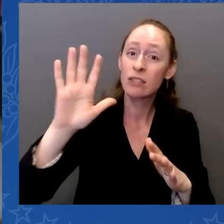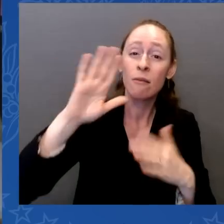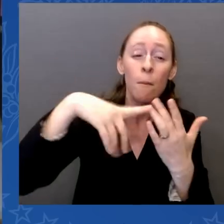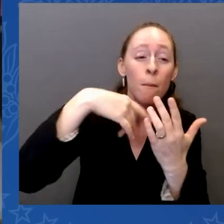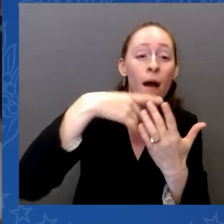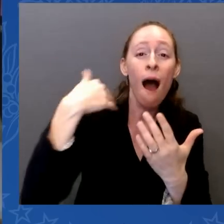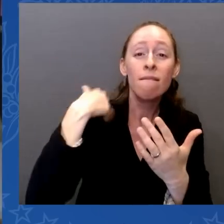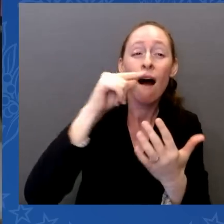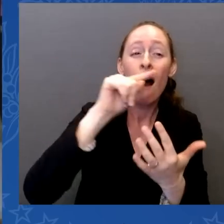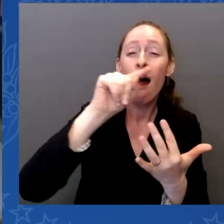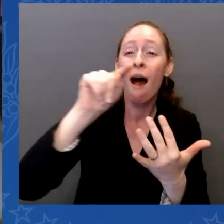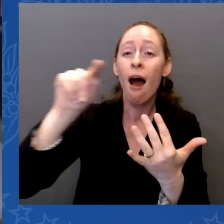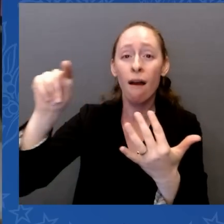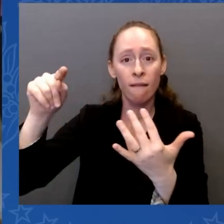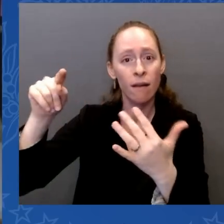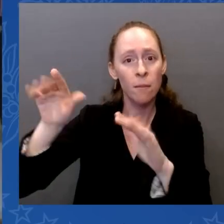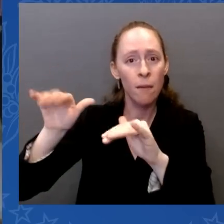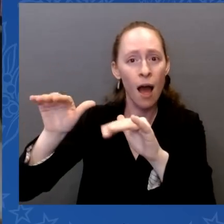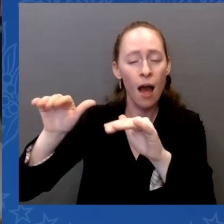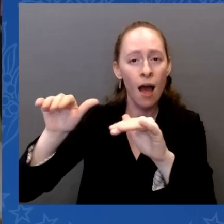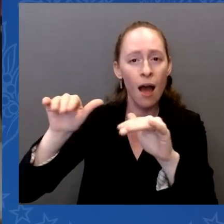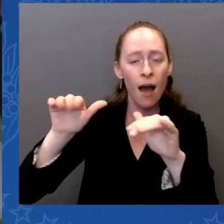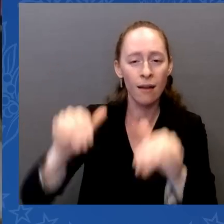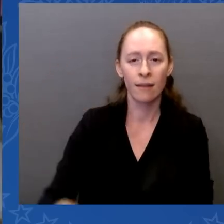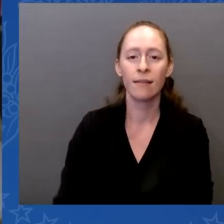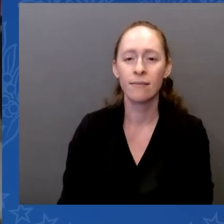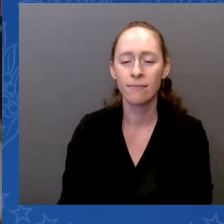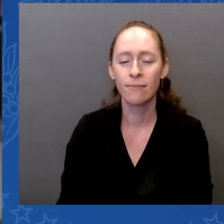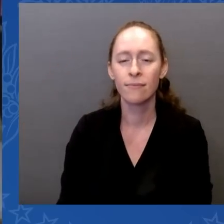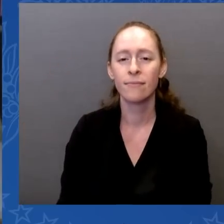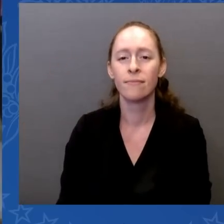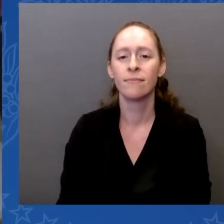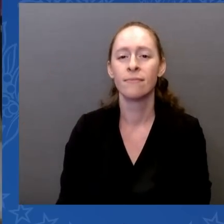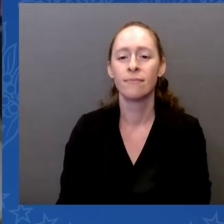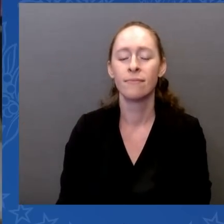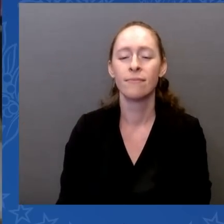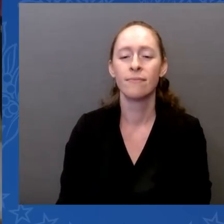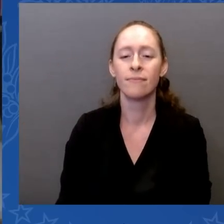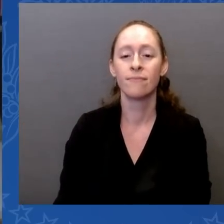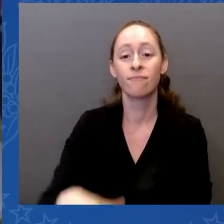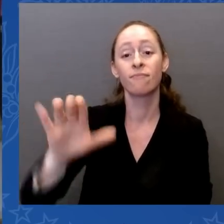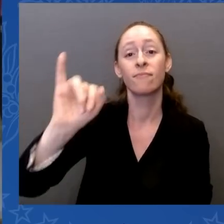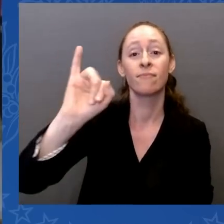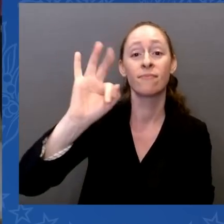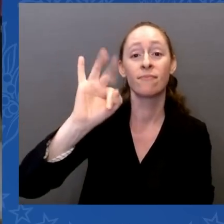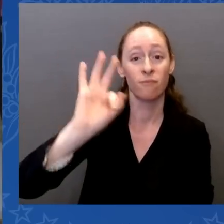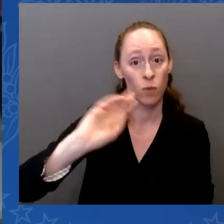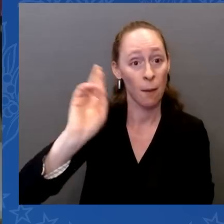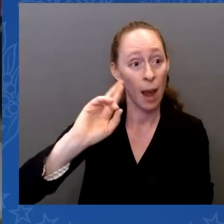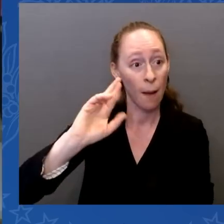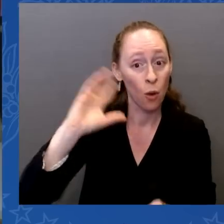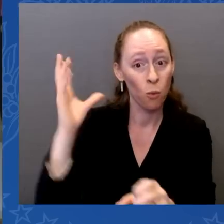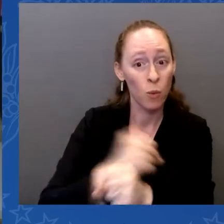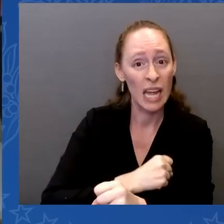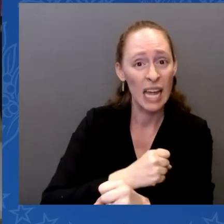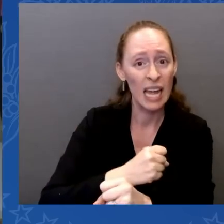they should once again try to repeal the Affordable Care Act, which, by the way, is the only reason why millions of people --